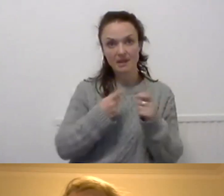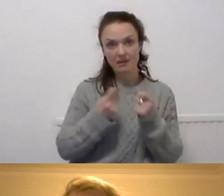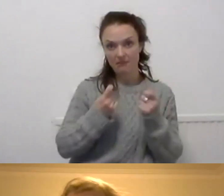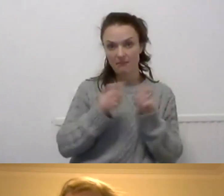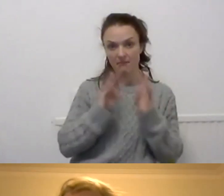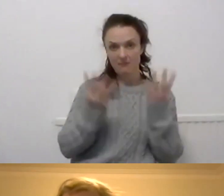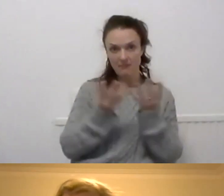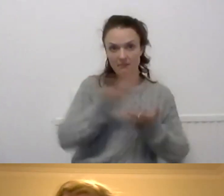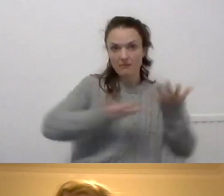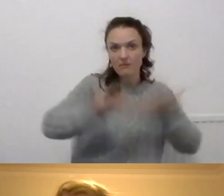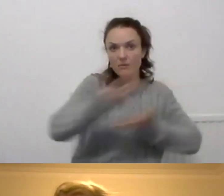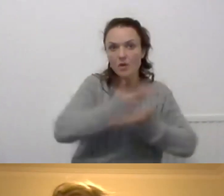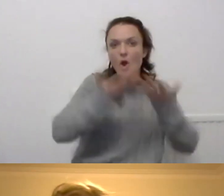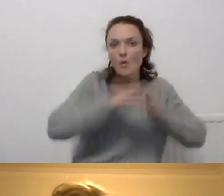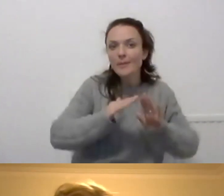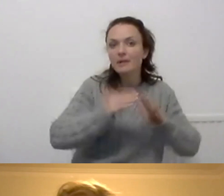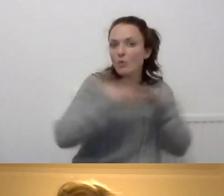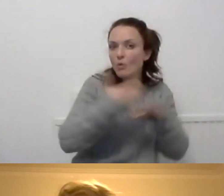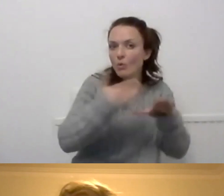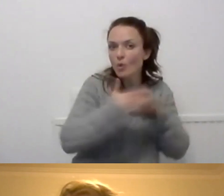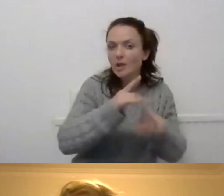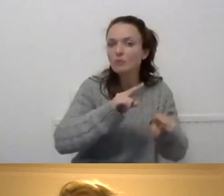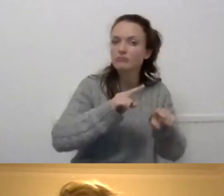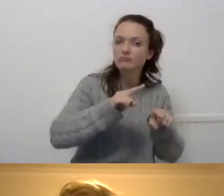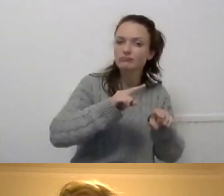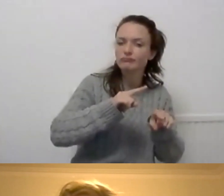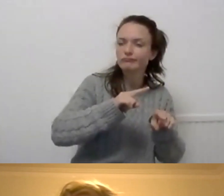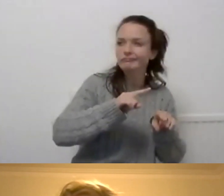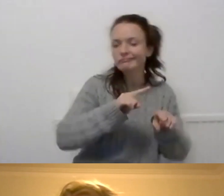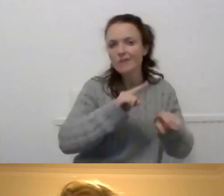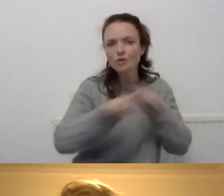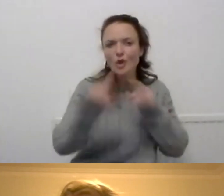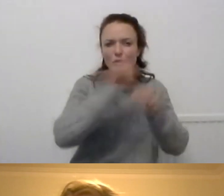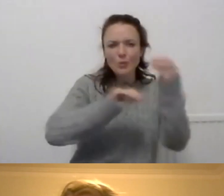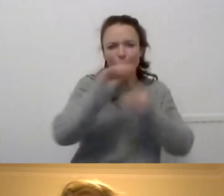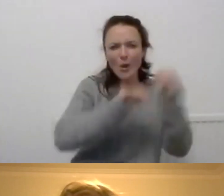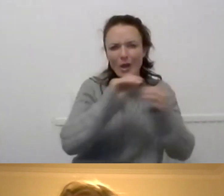the last two weeks to try to say how can we reach hard to reach groups so people who don't have